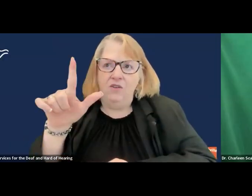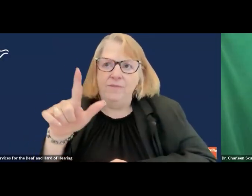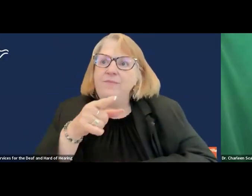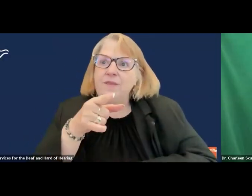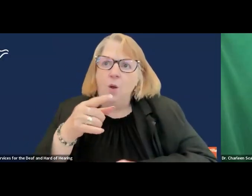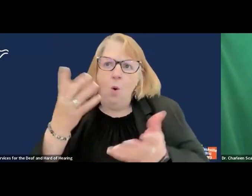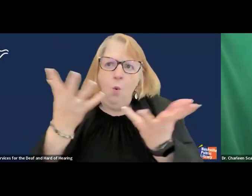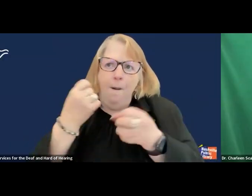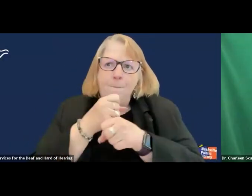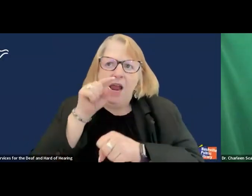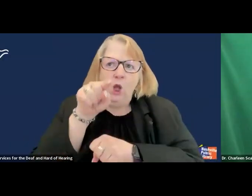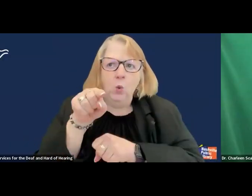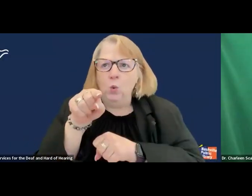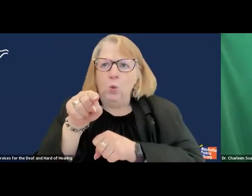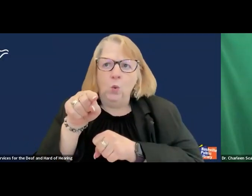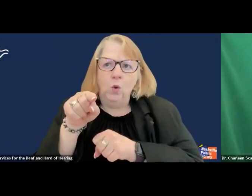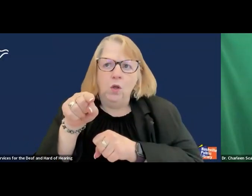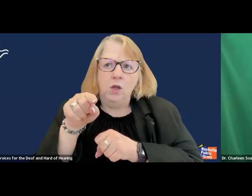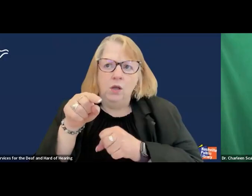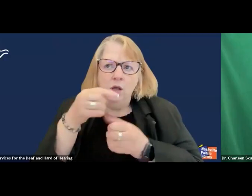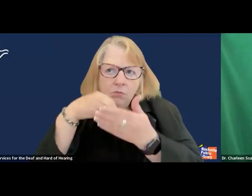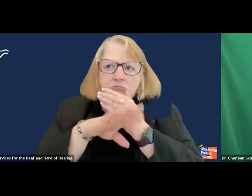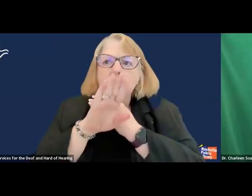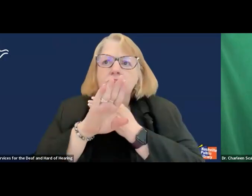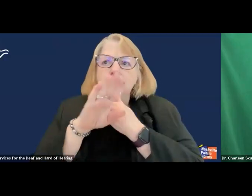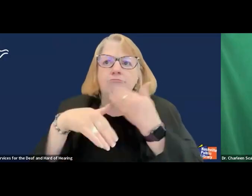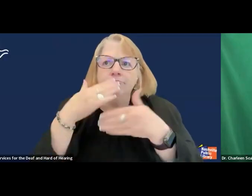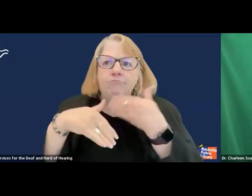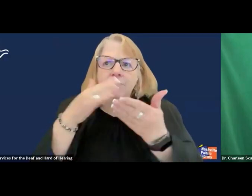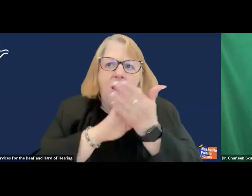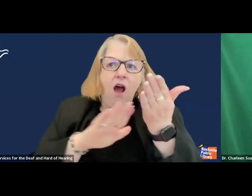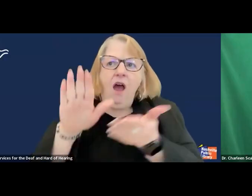I see another Tracy-- Or another, excuse me, a question from-- a question from Daniel.